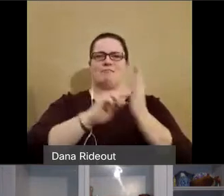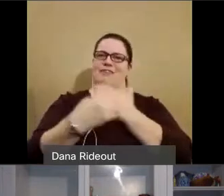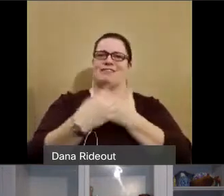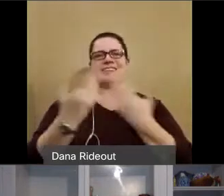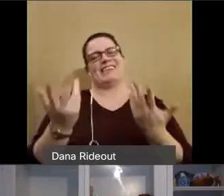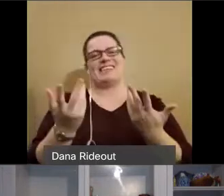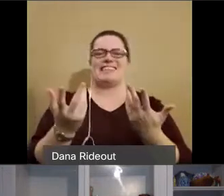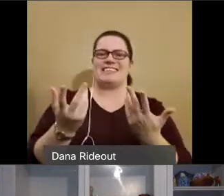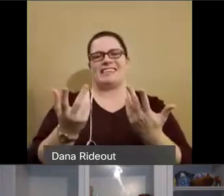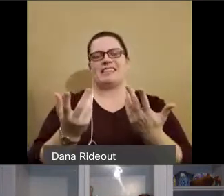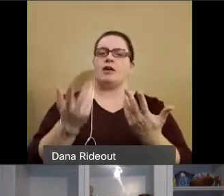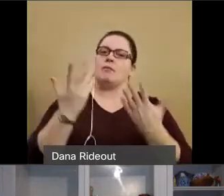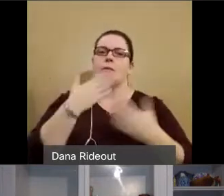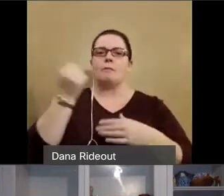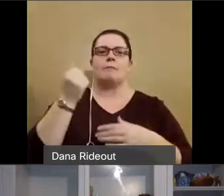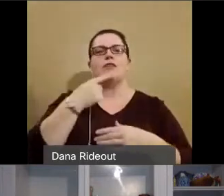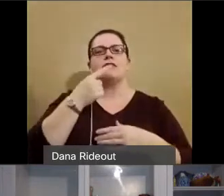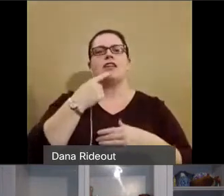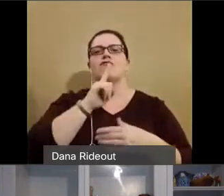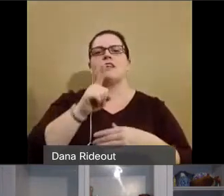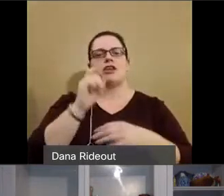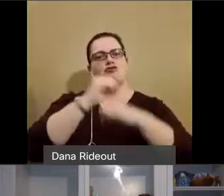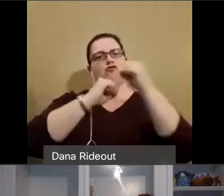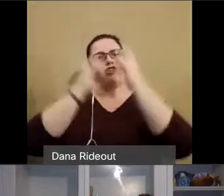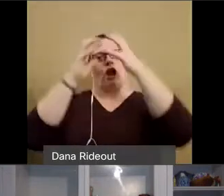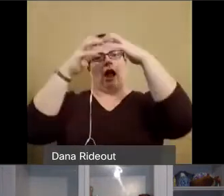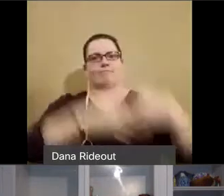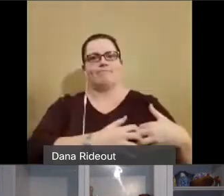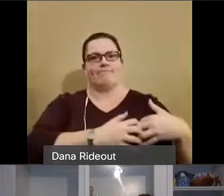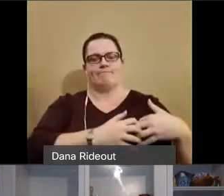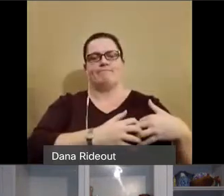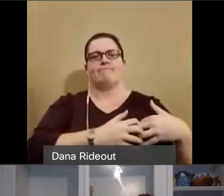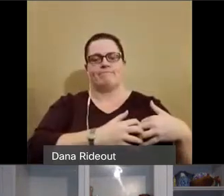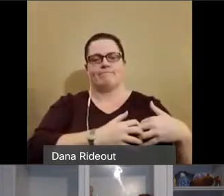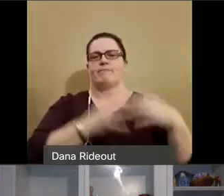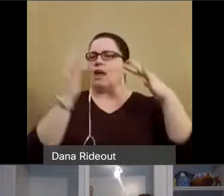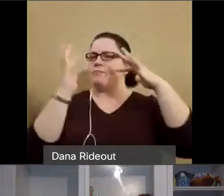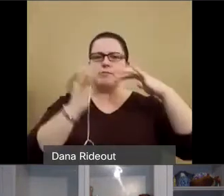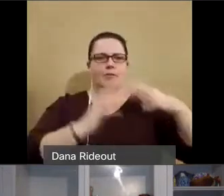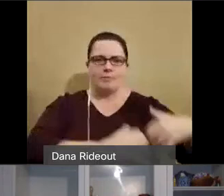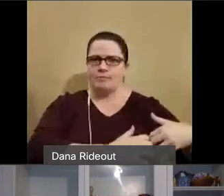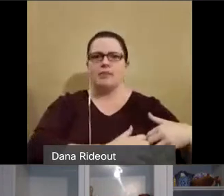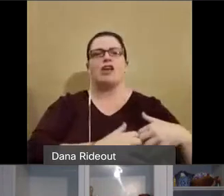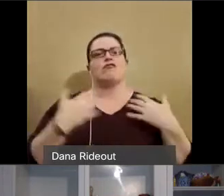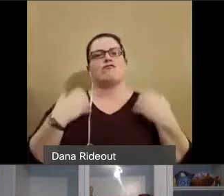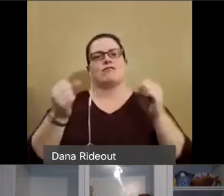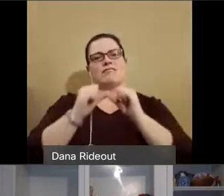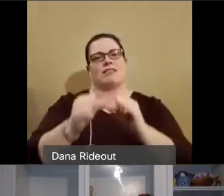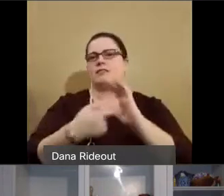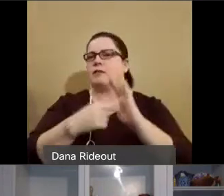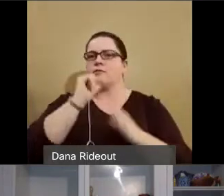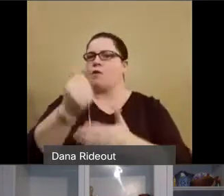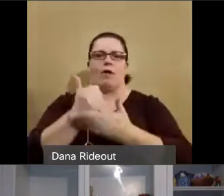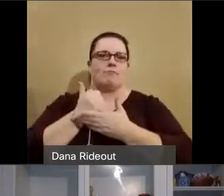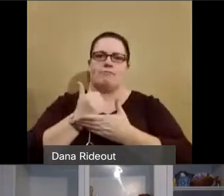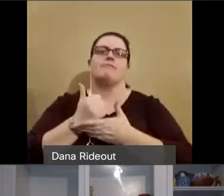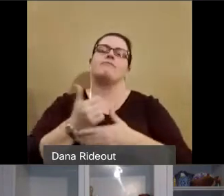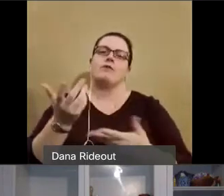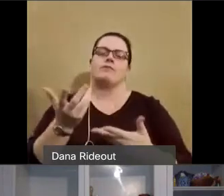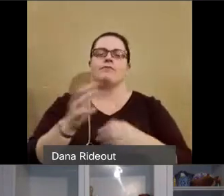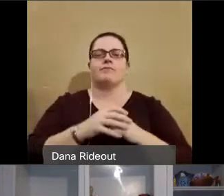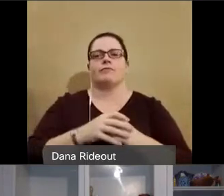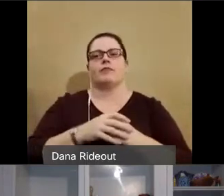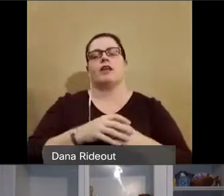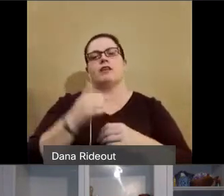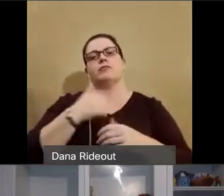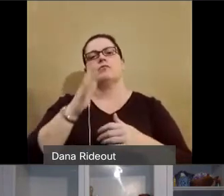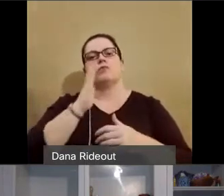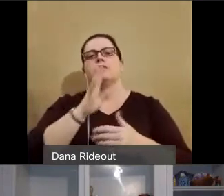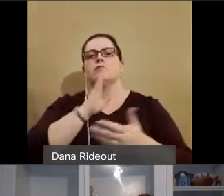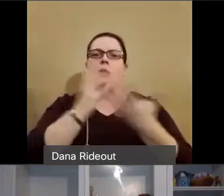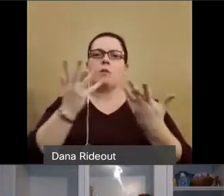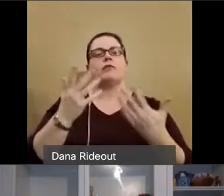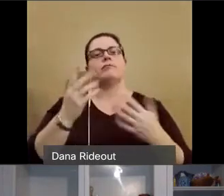Is beginning to sort of dismantle some of the structures and resilience is not super, super helpful. I will say, though, that what I've been interested in is also how resilience is taken up in indigenous communities, which.